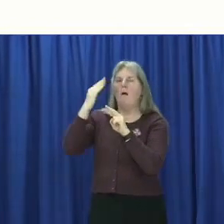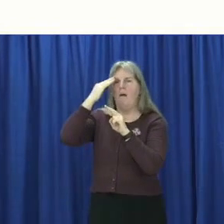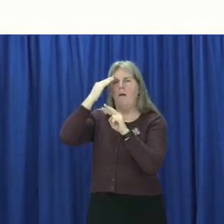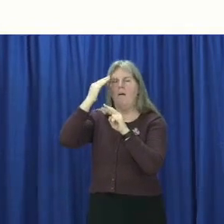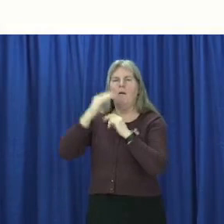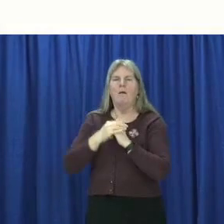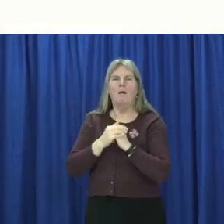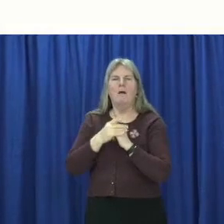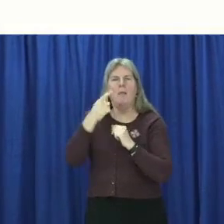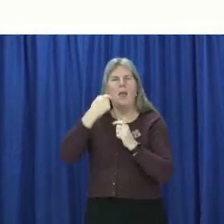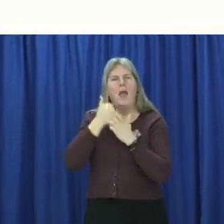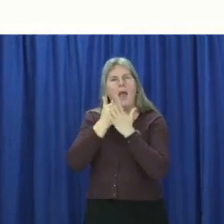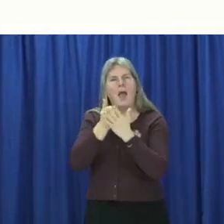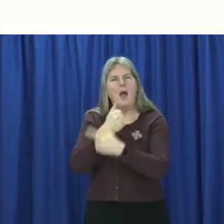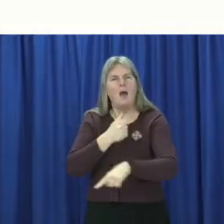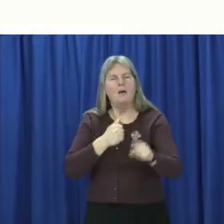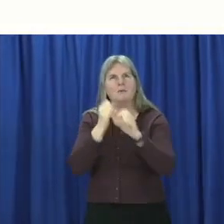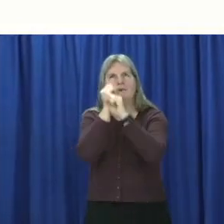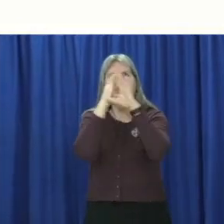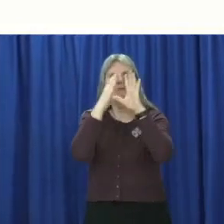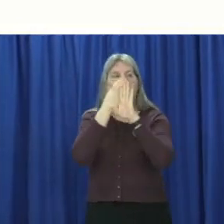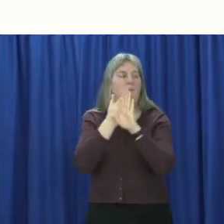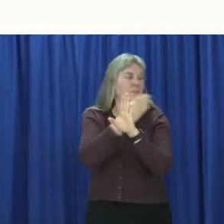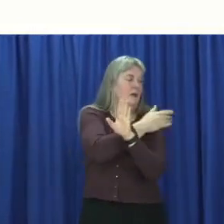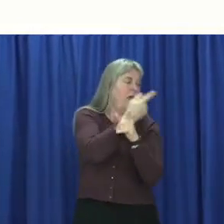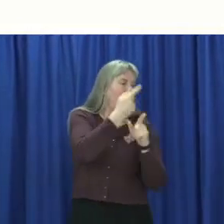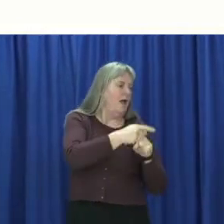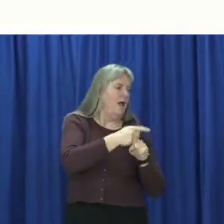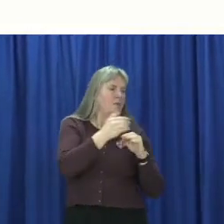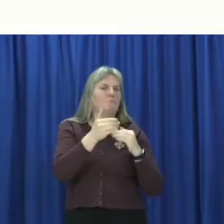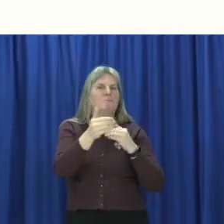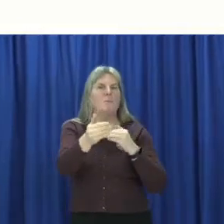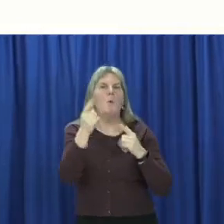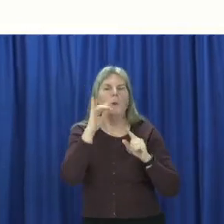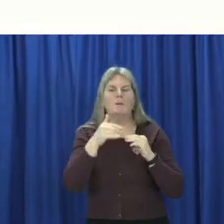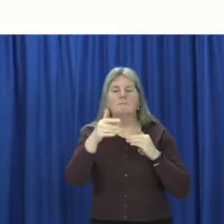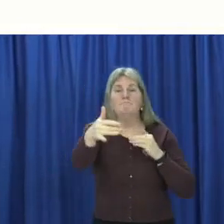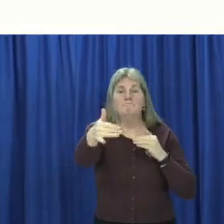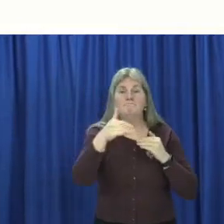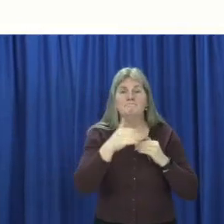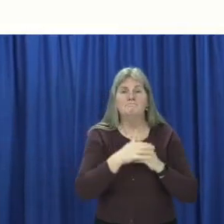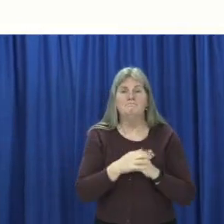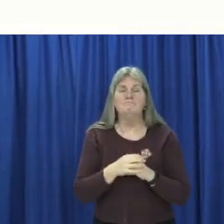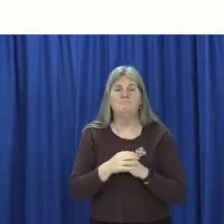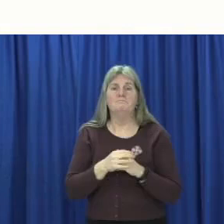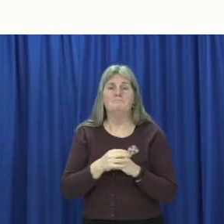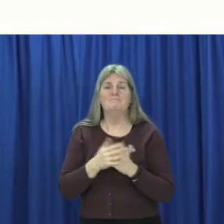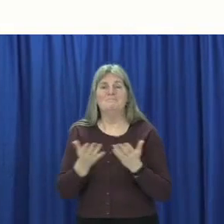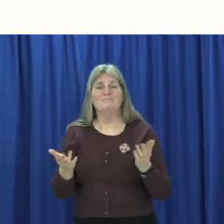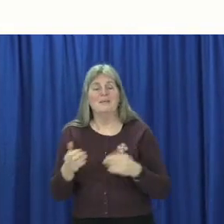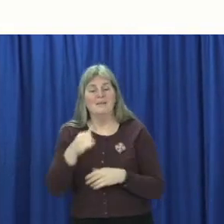visualize where we've come and where we have yet to go. As the Yukon, and Canada, move beyond this wave